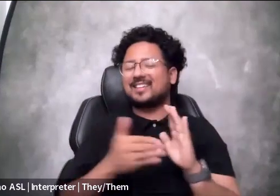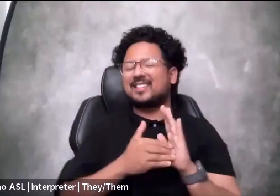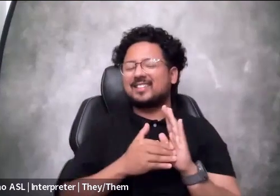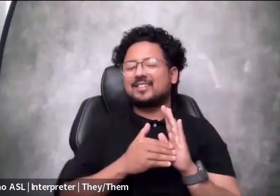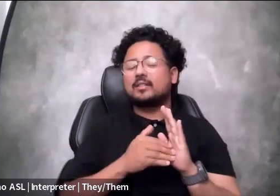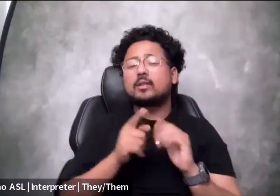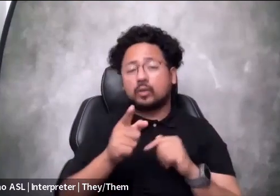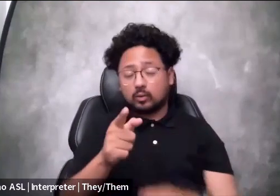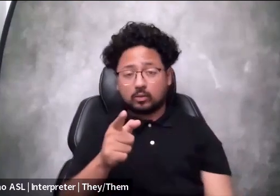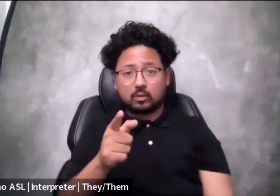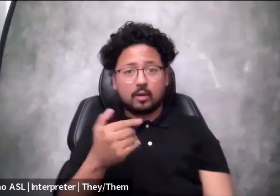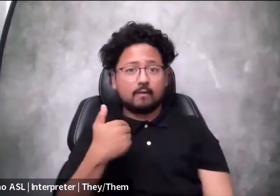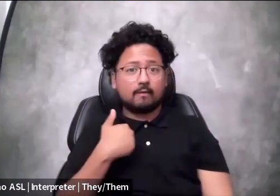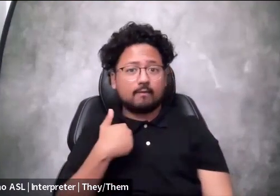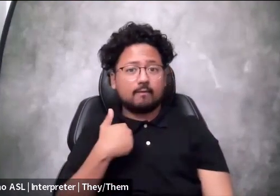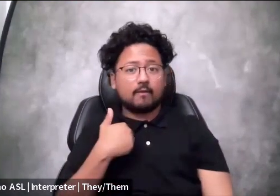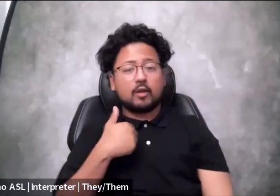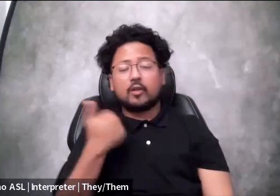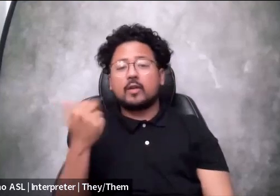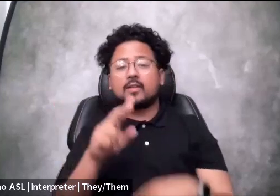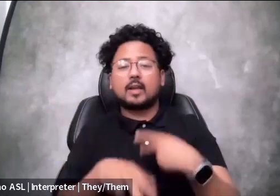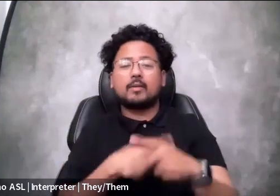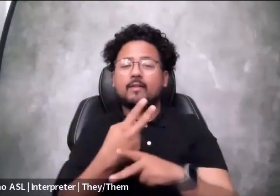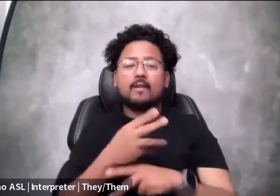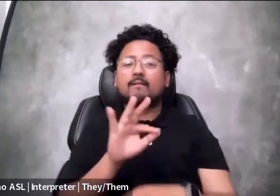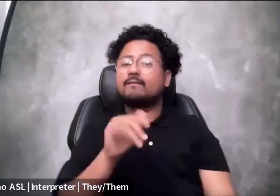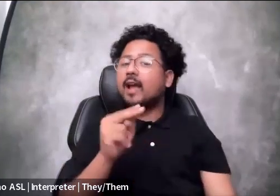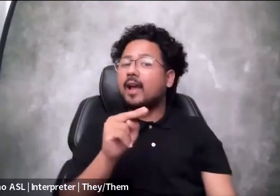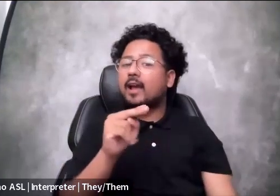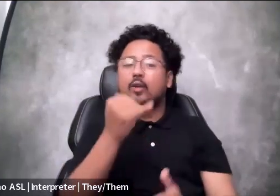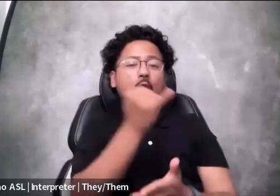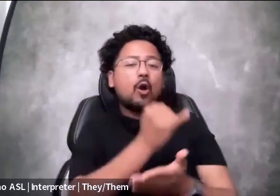Do you have favorite fan fiction or fan art that kids have made with your characters?